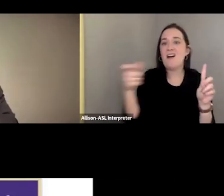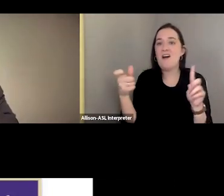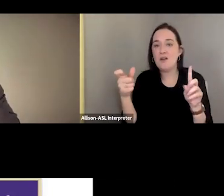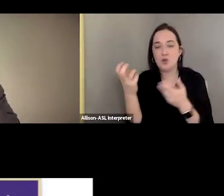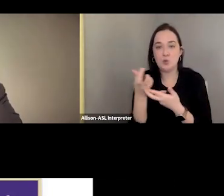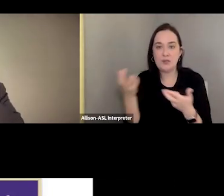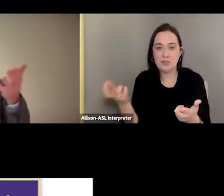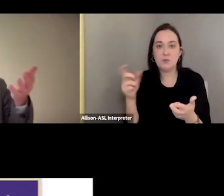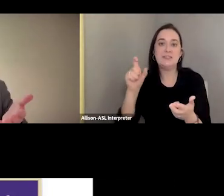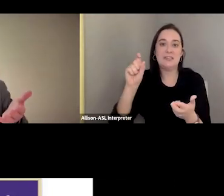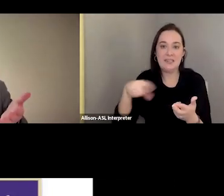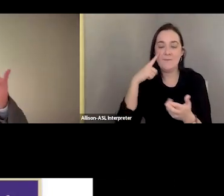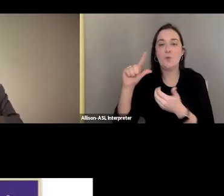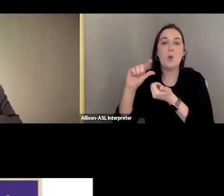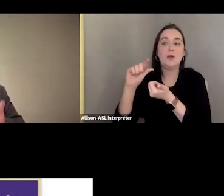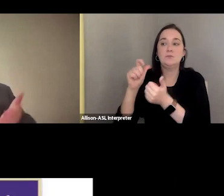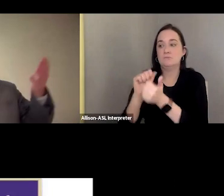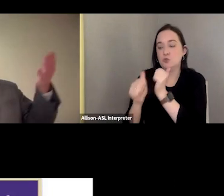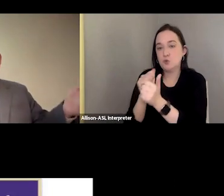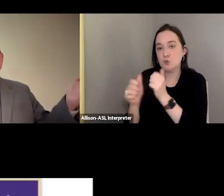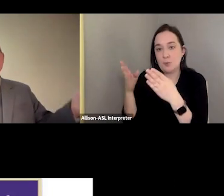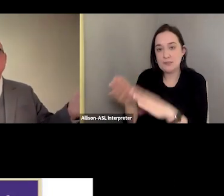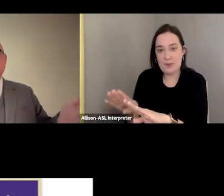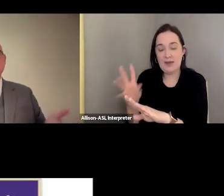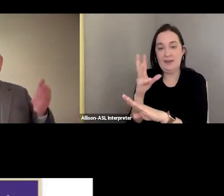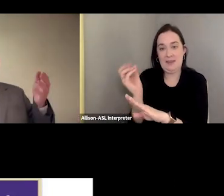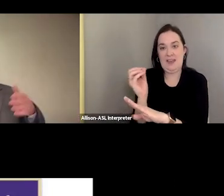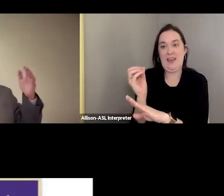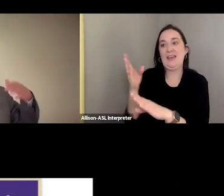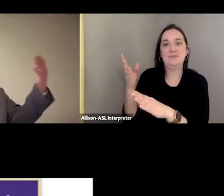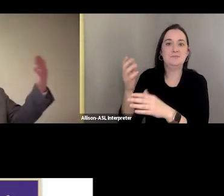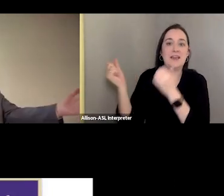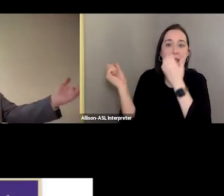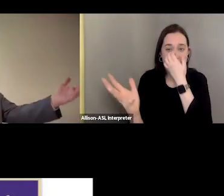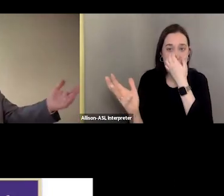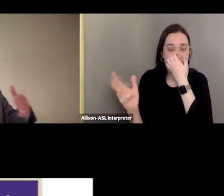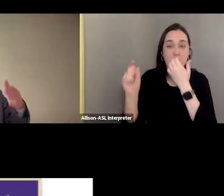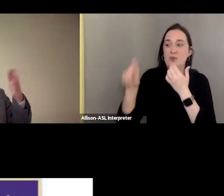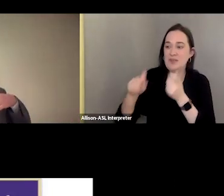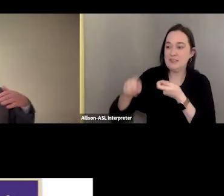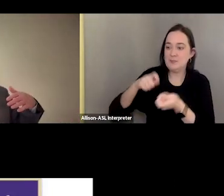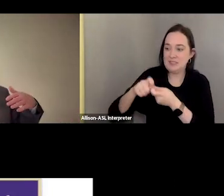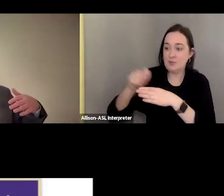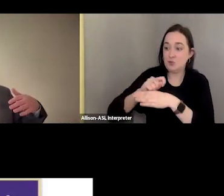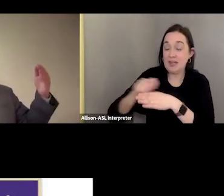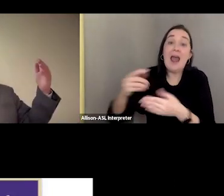feel like they need some extra training before they can actually talk to students about this. And there is that training available, and I'm going to tell you where to get it.